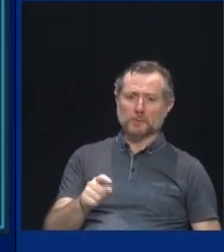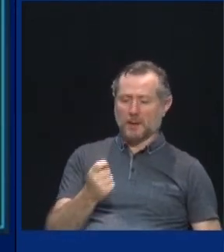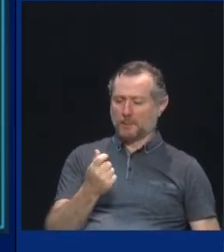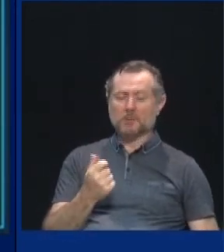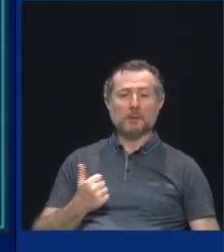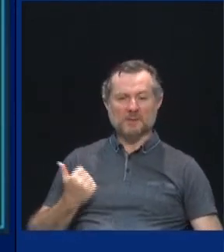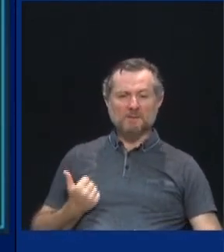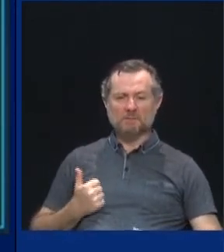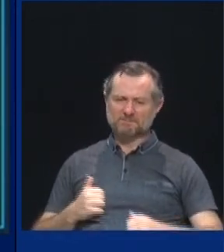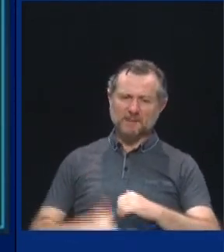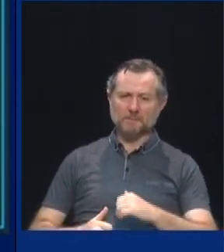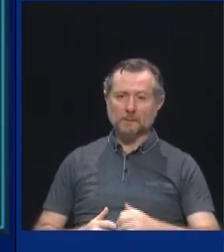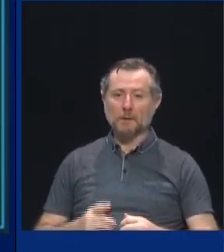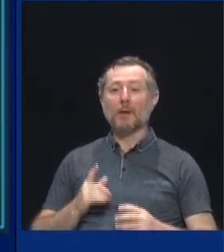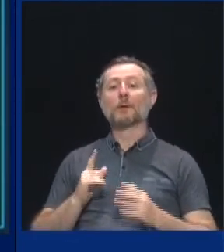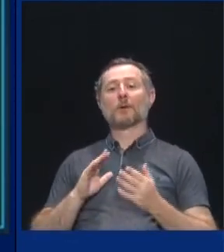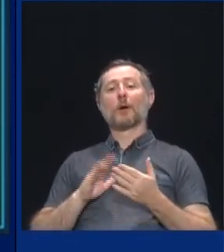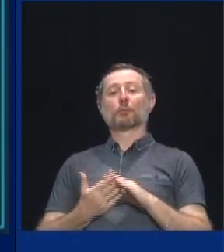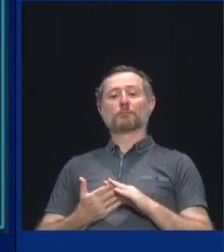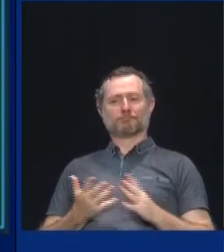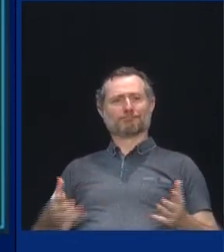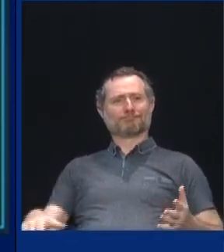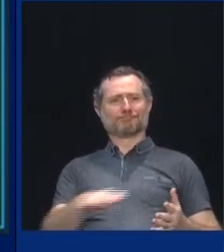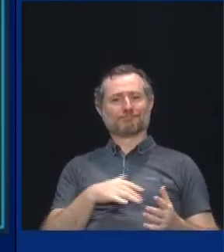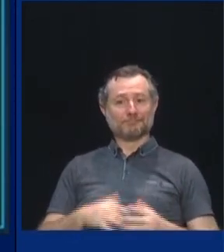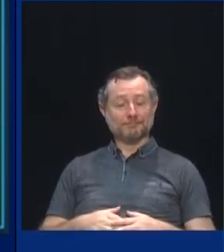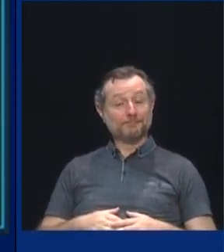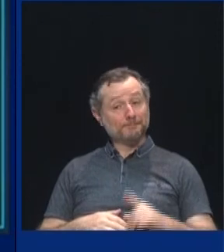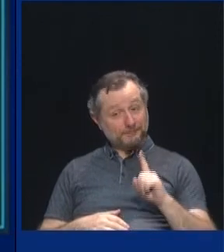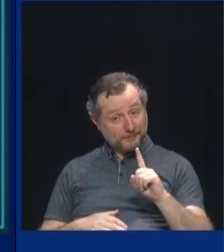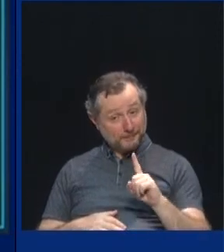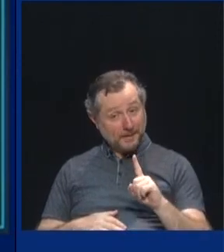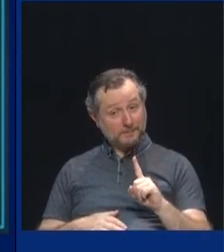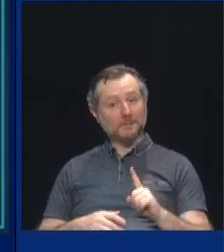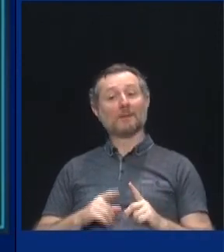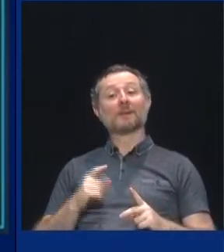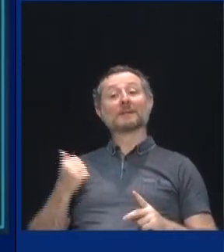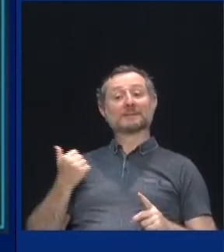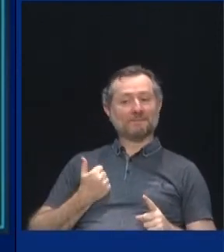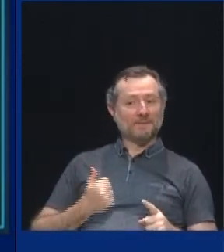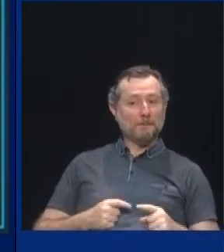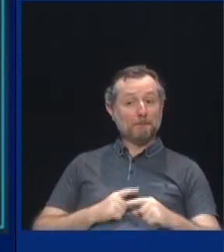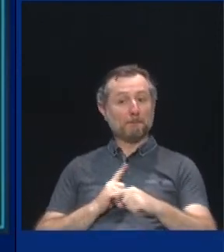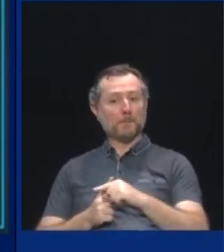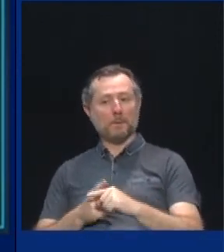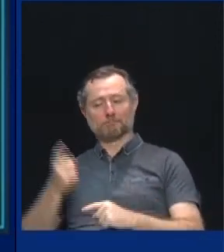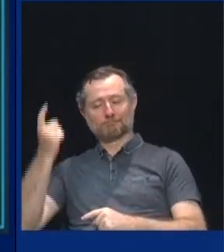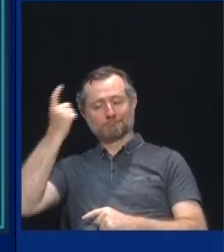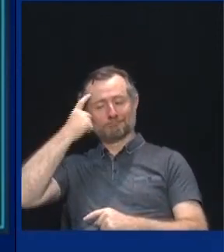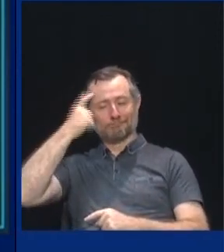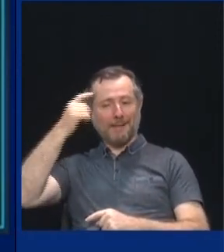WE'RE TOUGH IN A GOOD WAY. YOU HAVE TO BE A LITTLE TOUGH TO LIVE IN THIS TOWN. BUT WE ARE TOUGH IN A WAY THAT